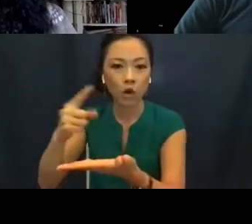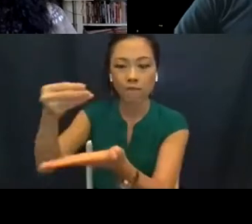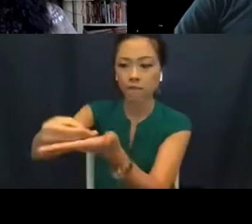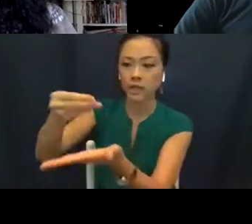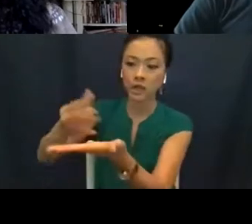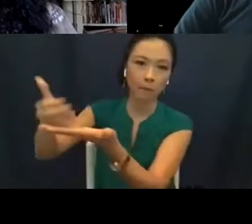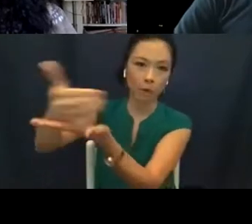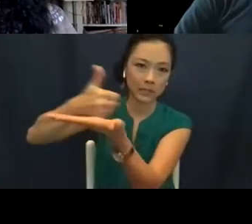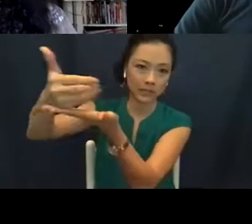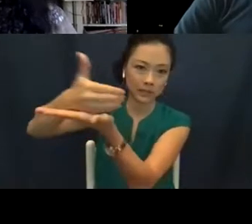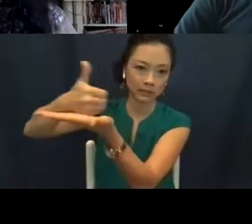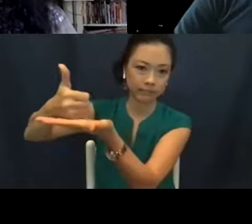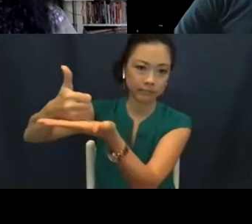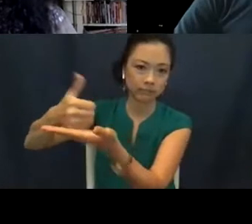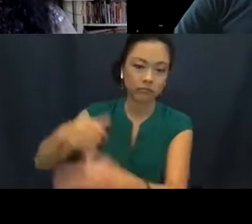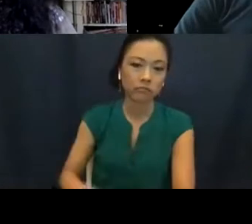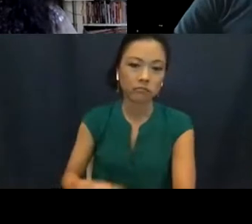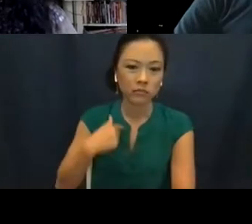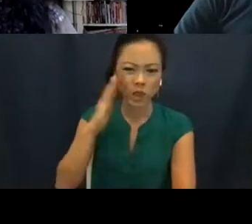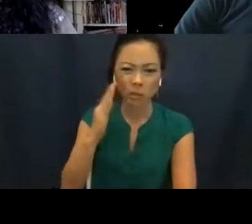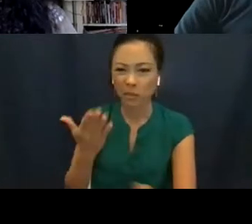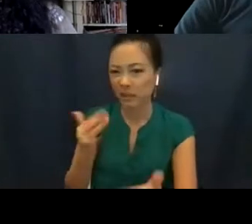question, but. >> SYDNEY SKYBETTER: Thank you, Ashley.